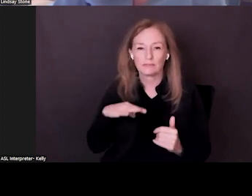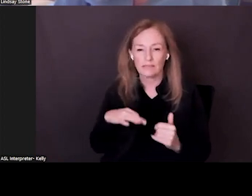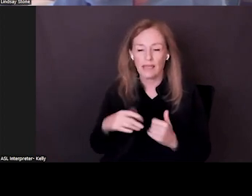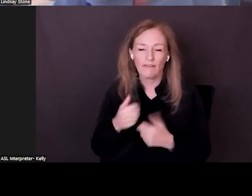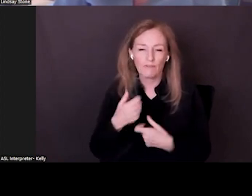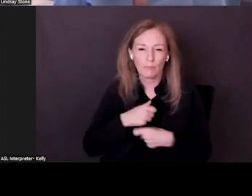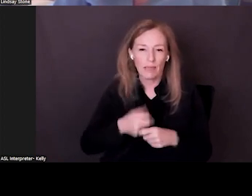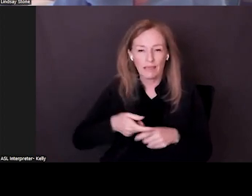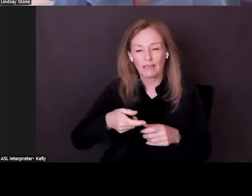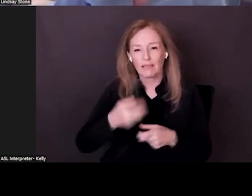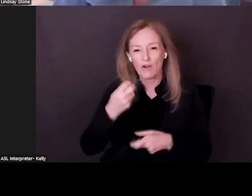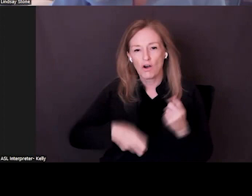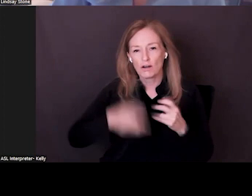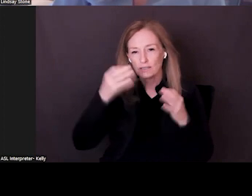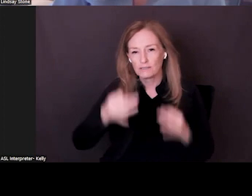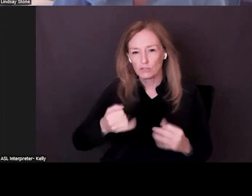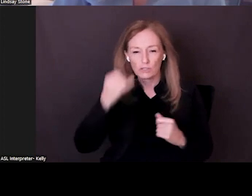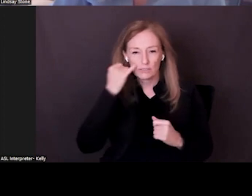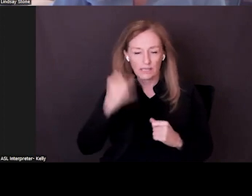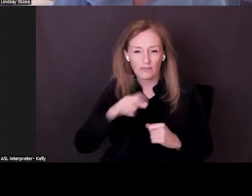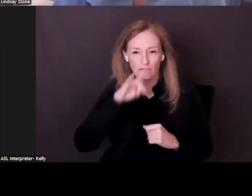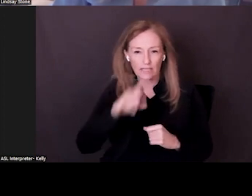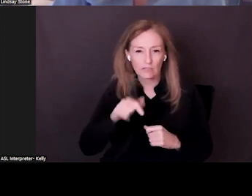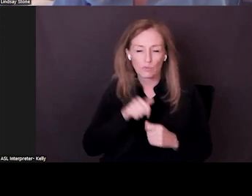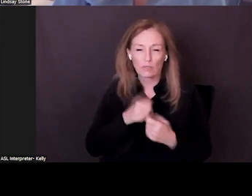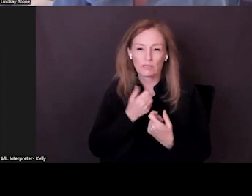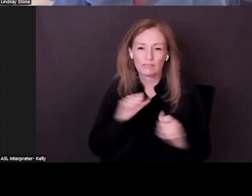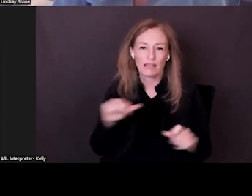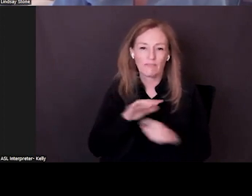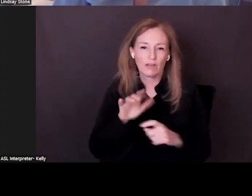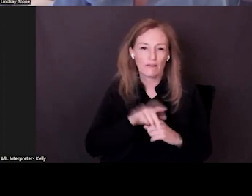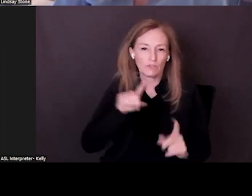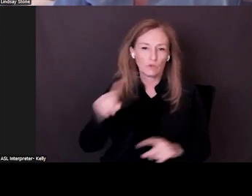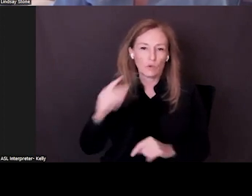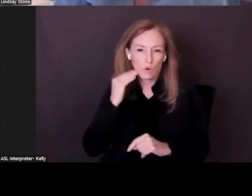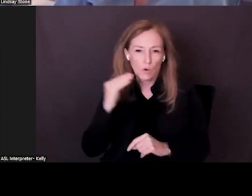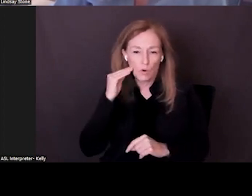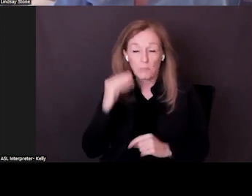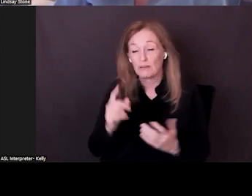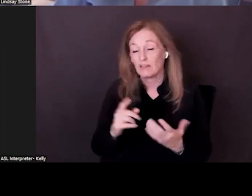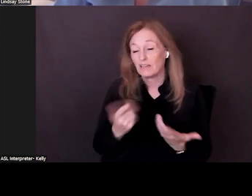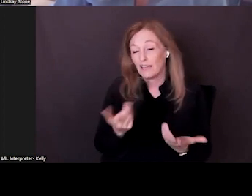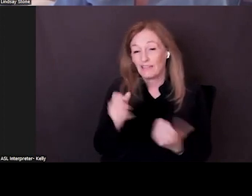KIDS FROM SAFE ENOUGH TO GO HOME AND SOMETIMES THE EMERGENCY DEPARTMENT WAS THE BEST OPTION IF THAT HOME DEPARTMENT WAS NOT.